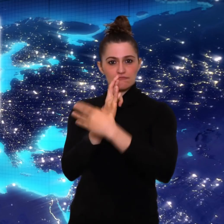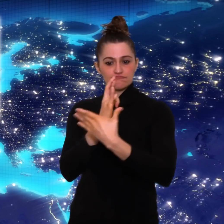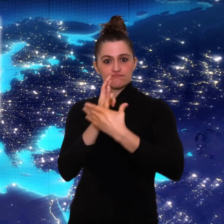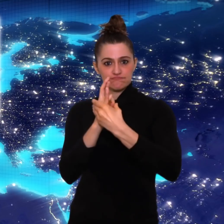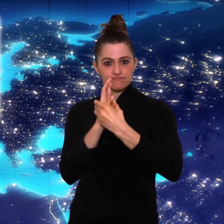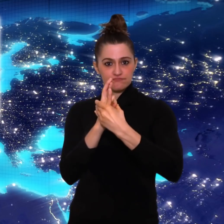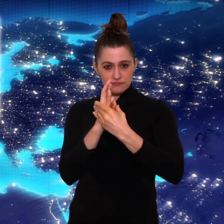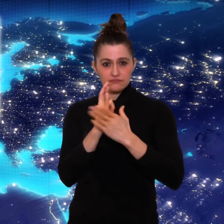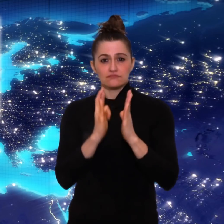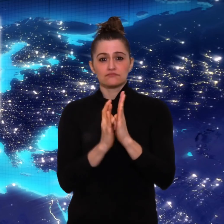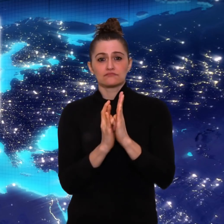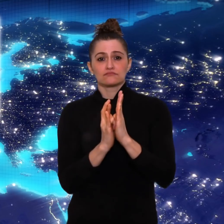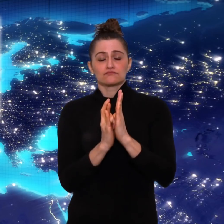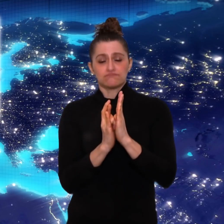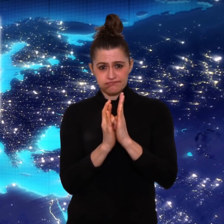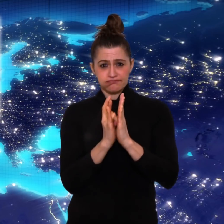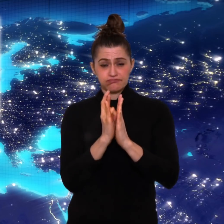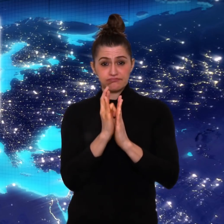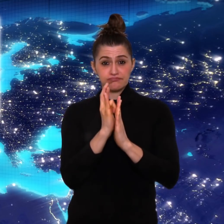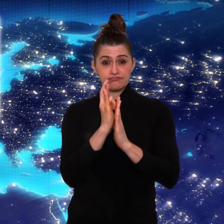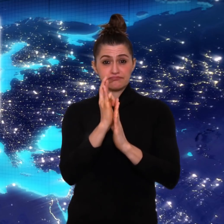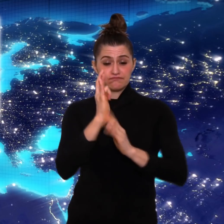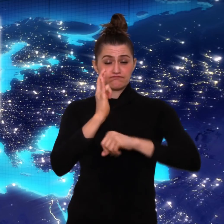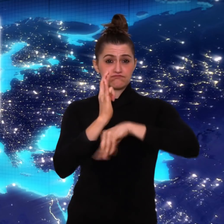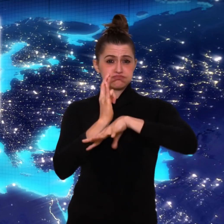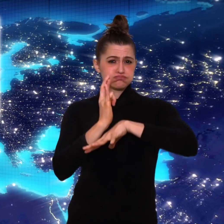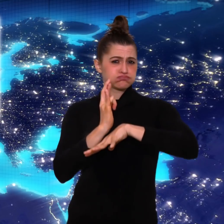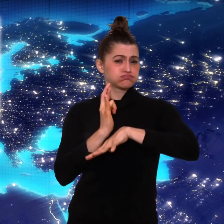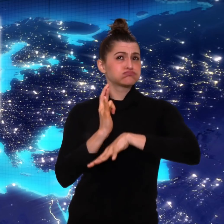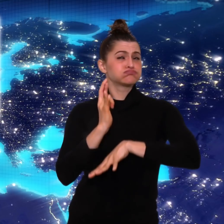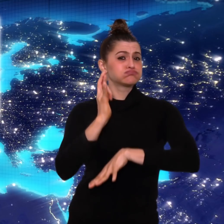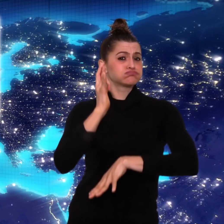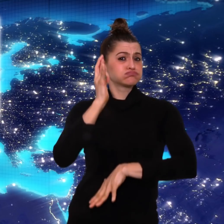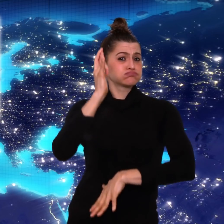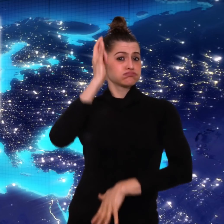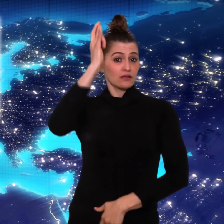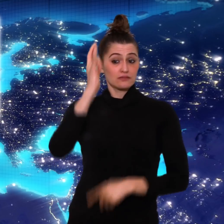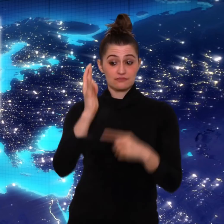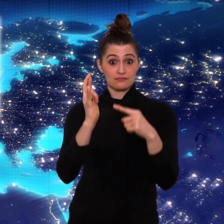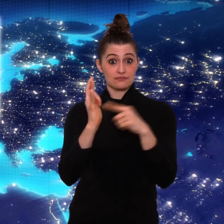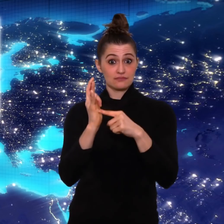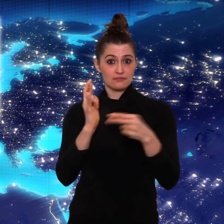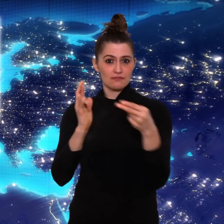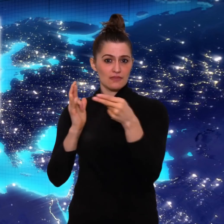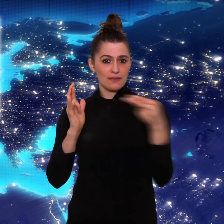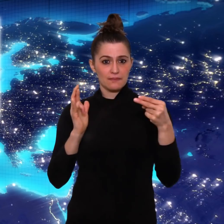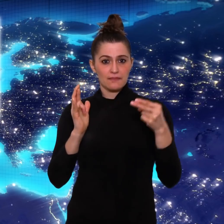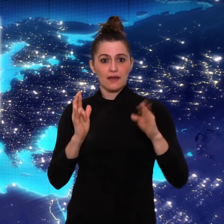sun. The spacecraft, named